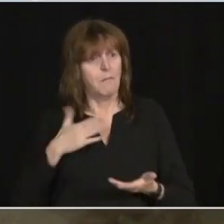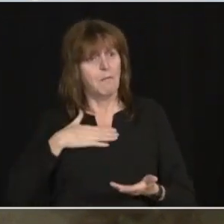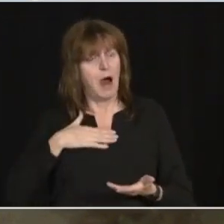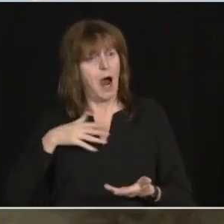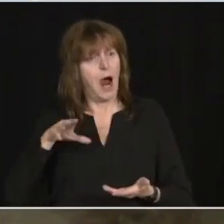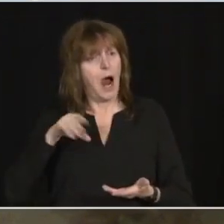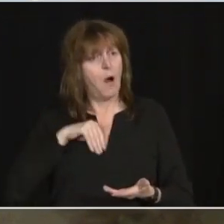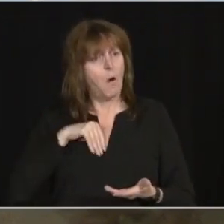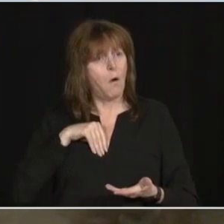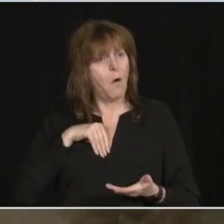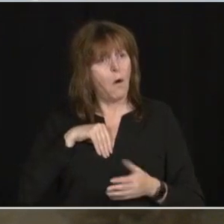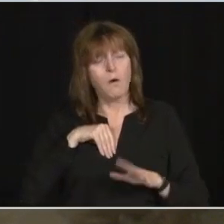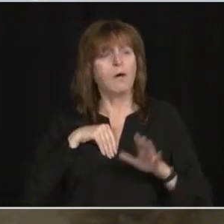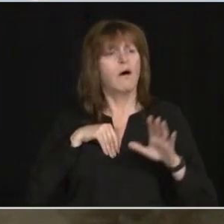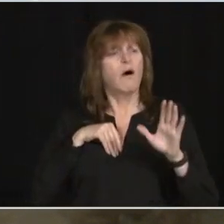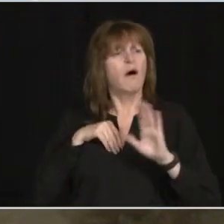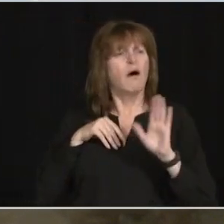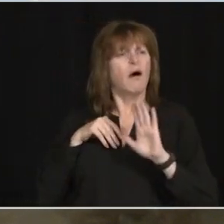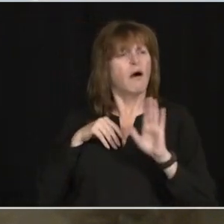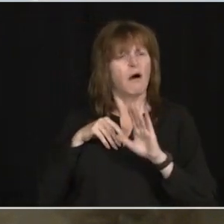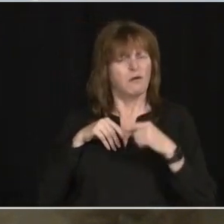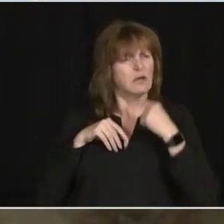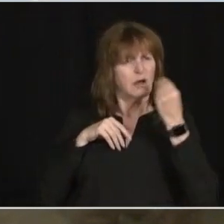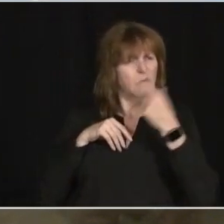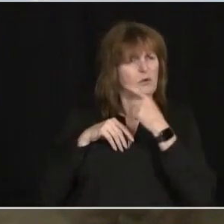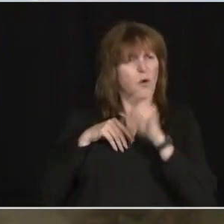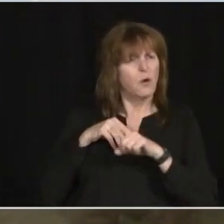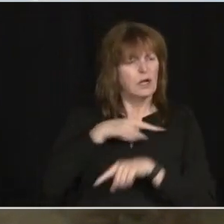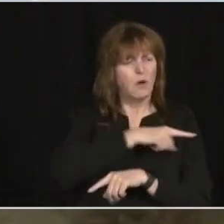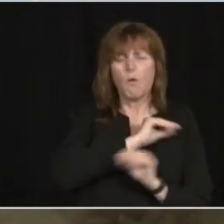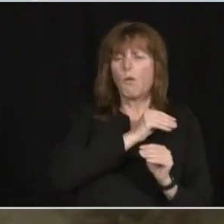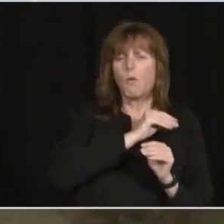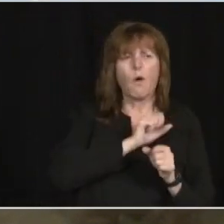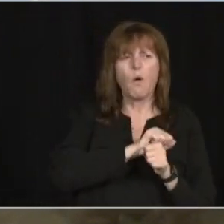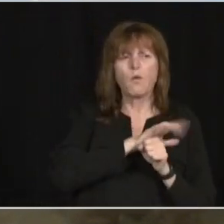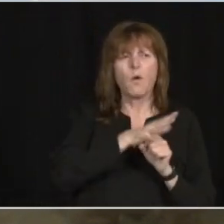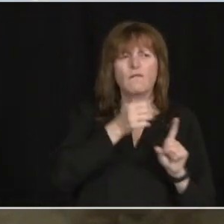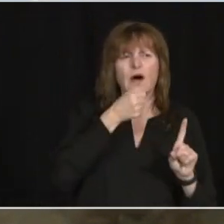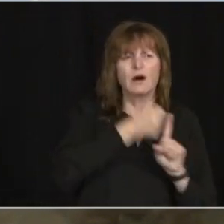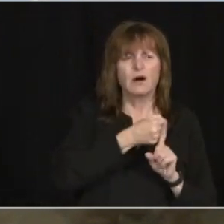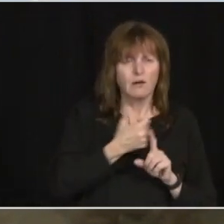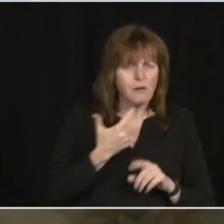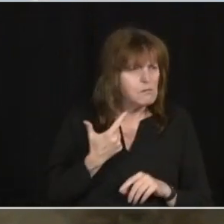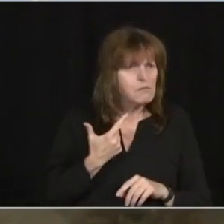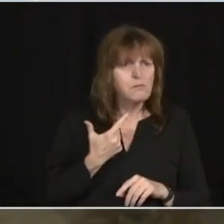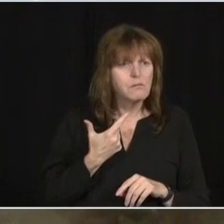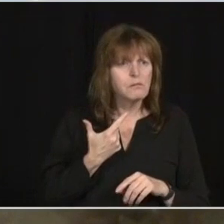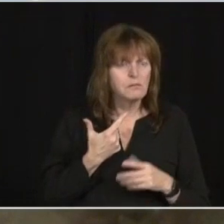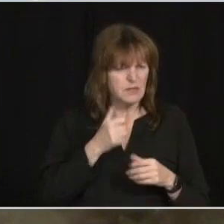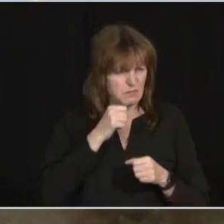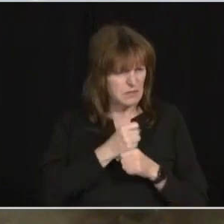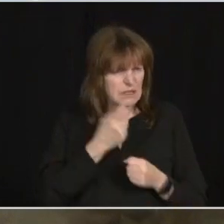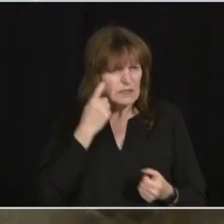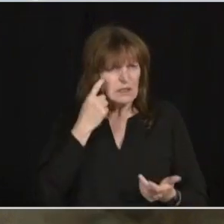this make sense to you? How do you crack down on that and protect agency workers and stop them